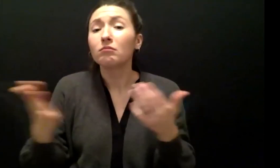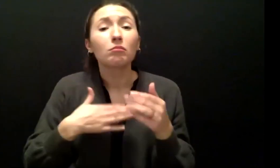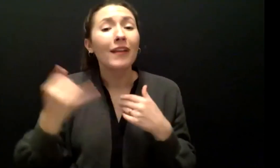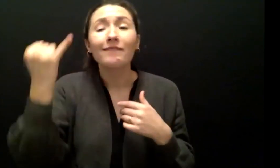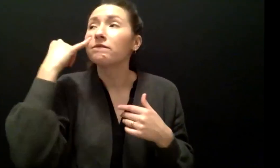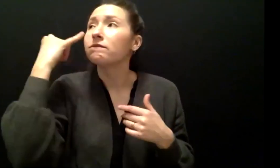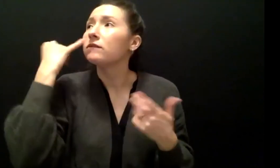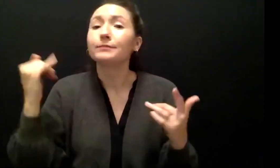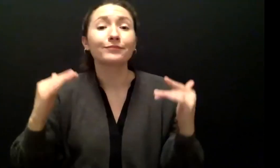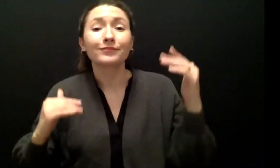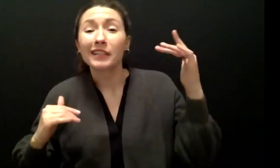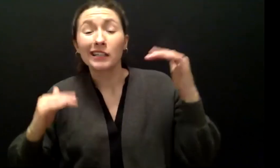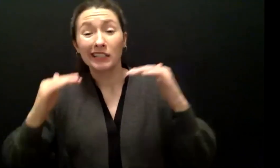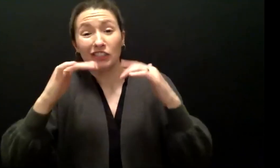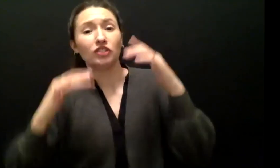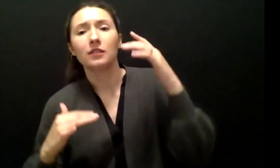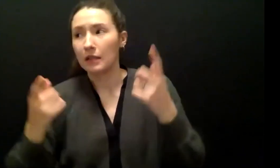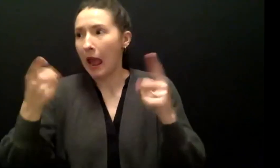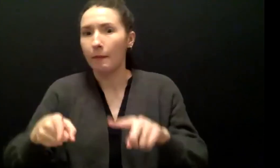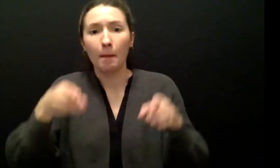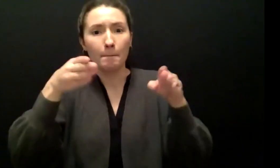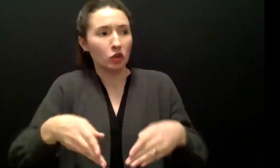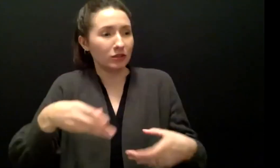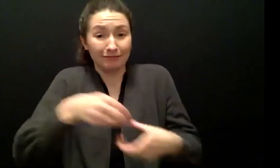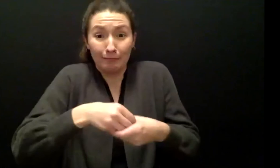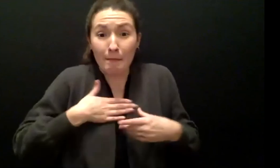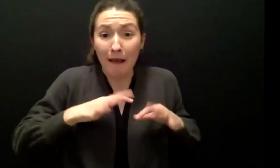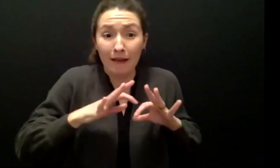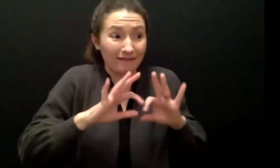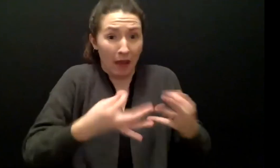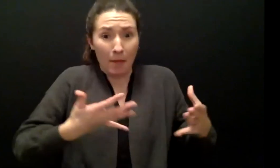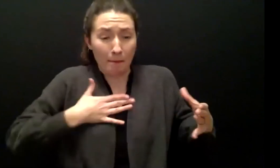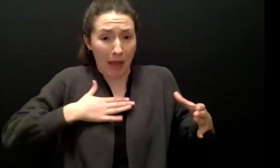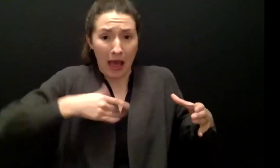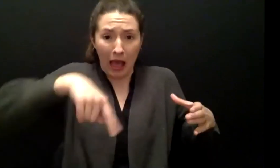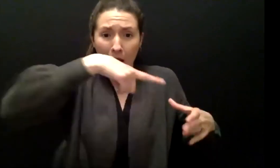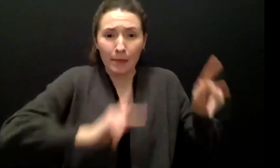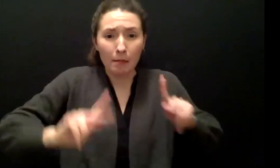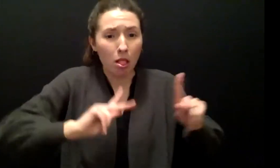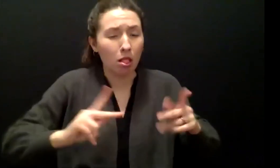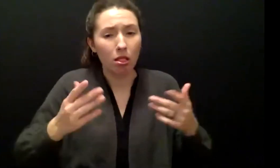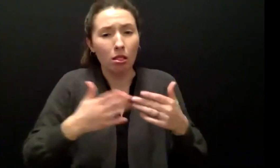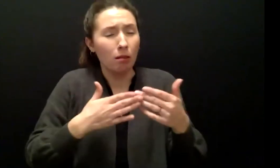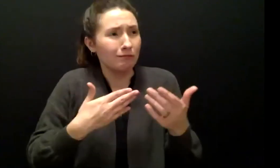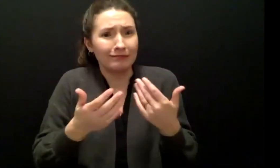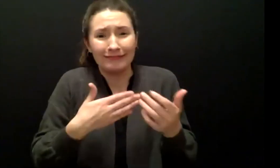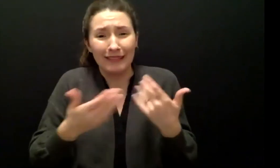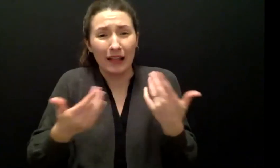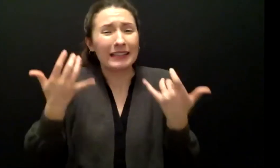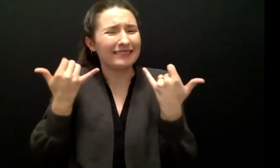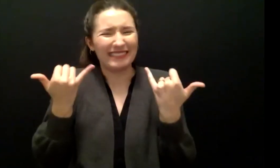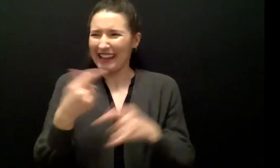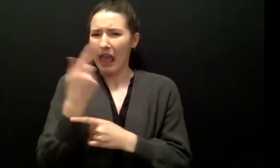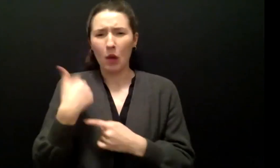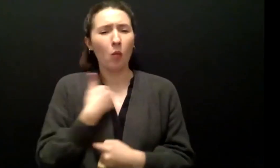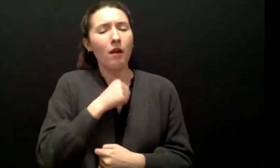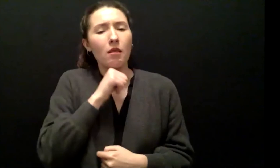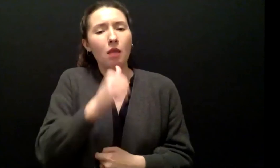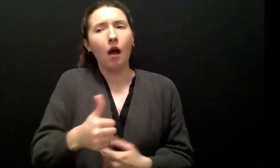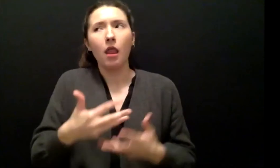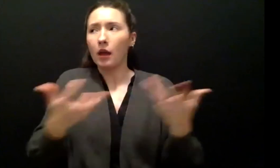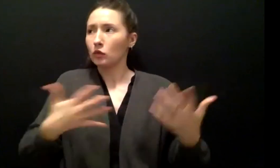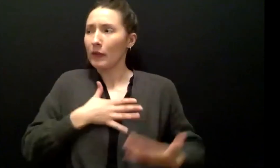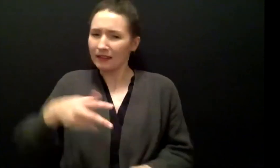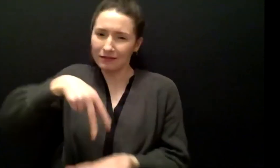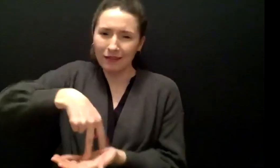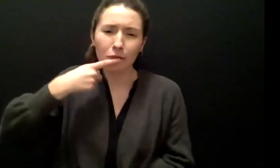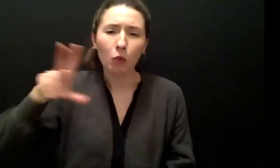the White artists in those anti-lynching or Jewish, so yeah. For sure. I'm looking at